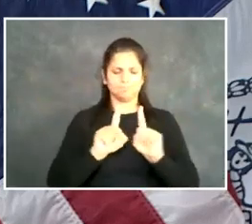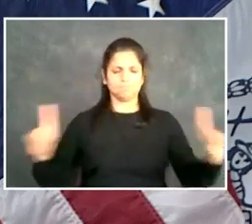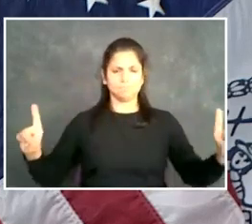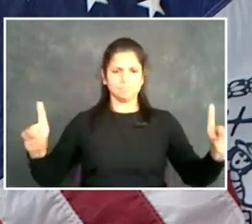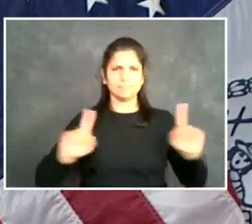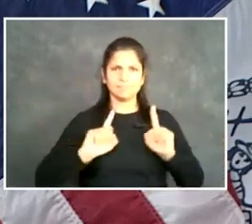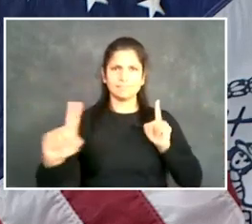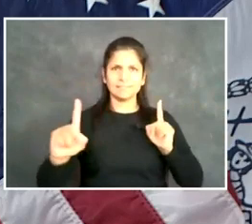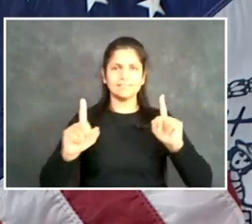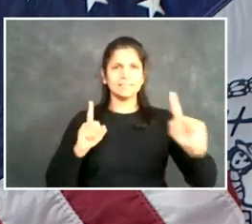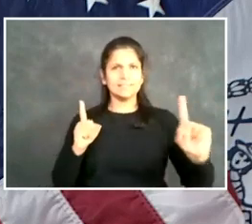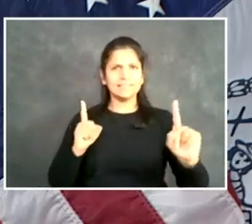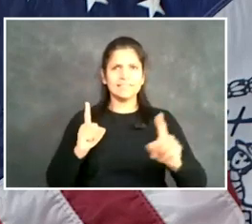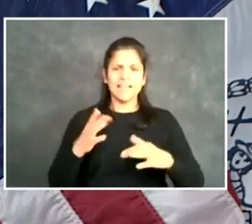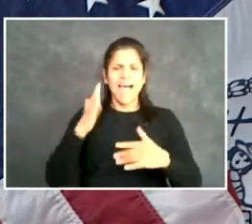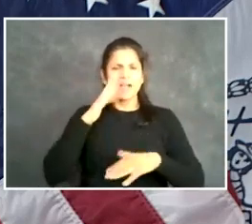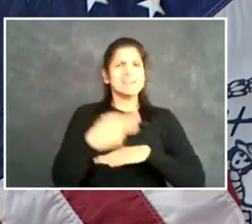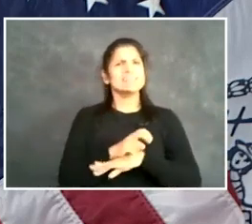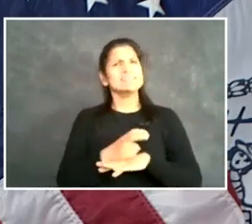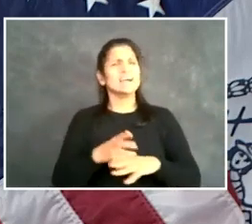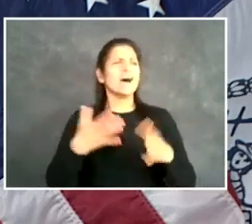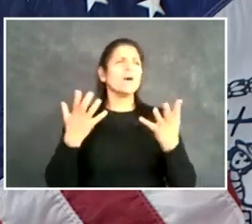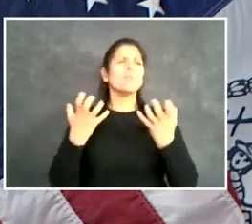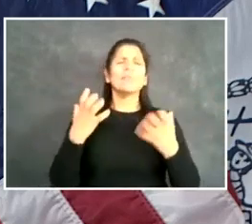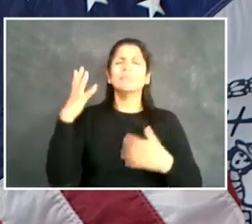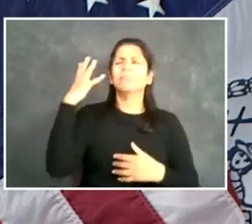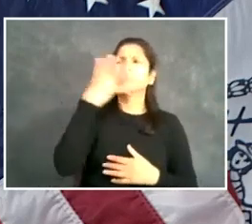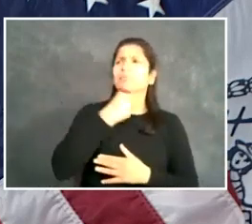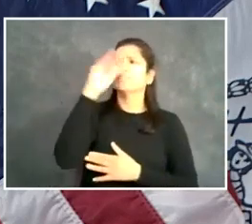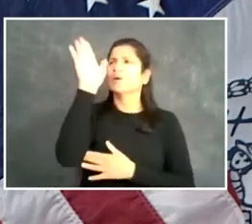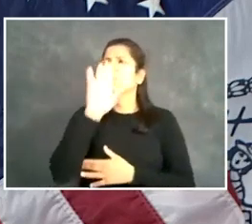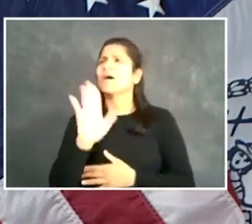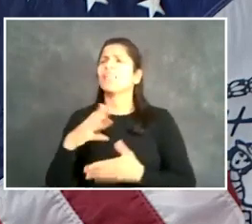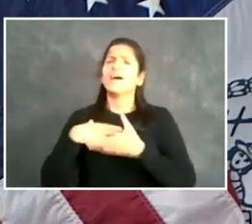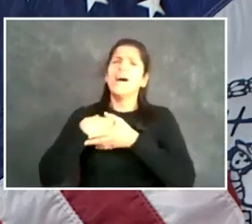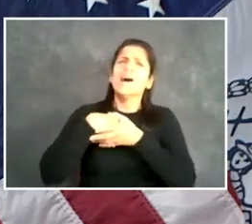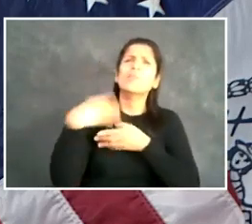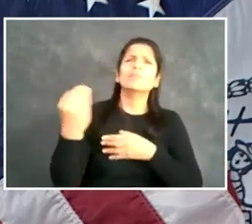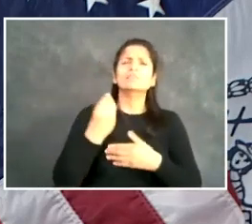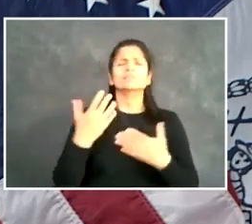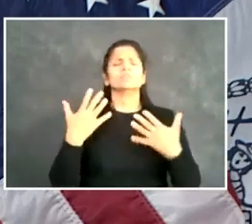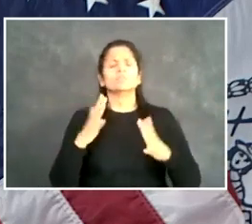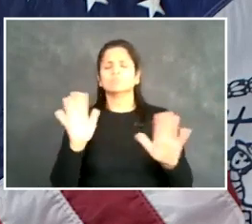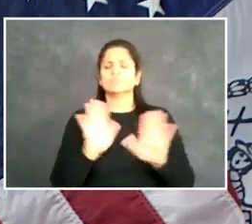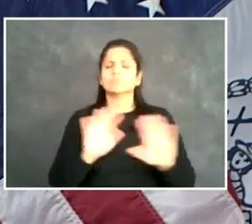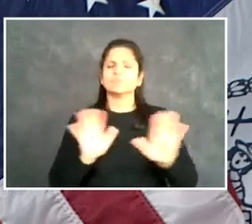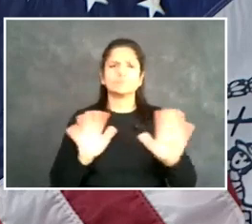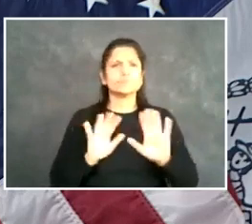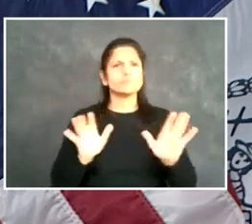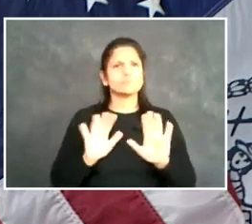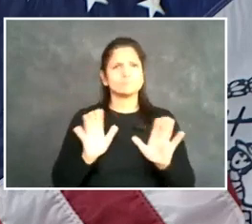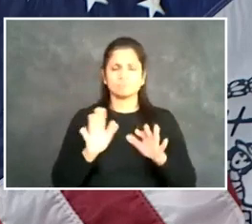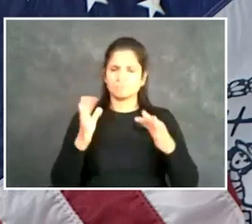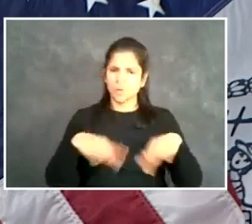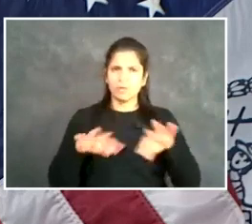WARMER WEATHER. AND YES, EVERYONE IS GOING A LITTLE STIR CRAZY. WE HAVE TO STICK TO IT. EVERY TIME YOU SEE INDICATORS